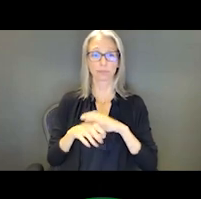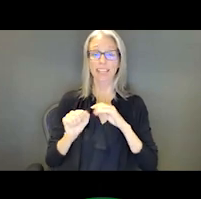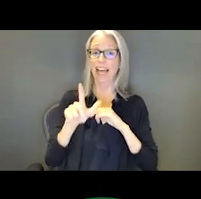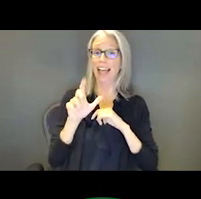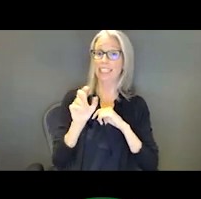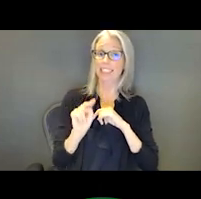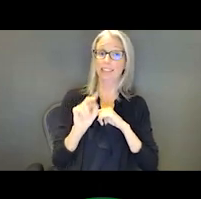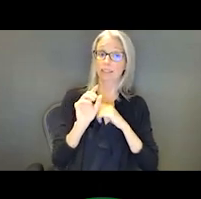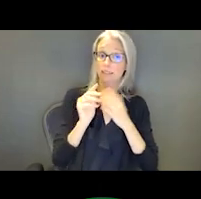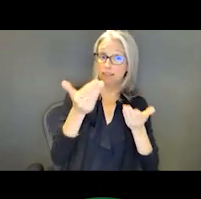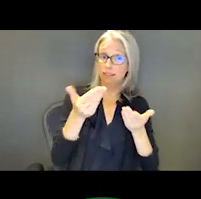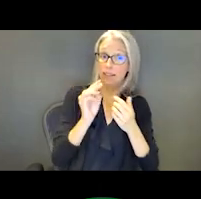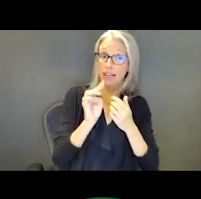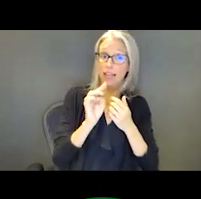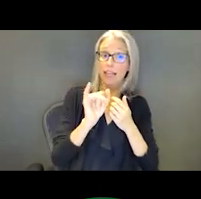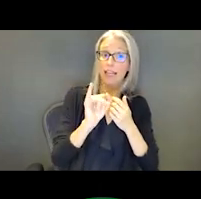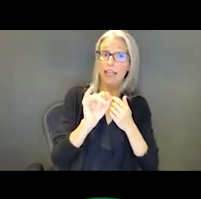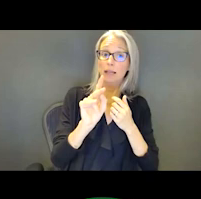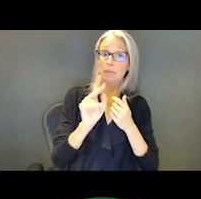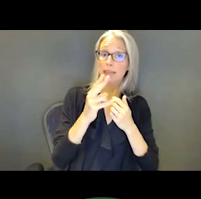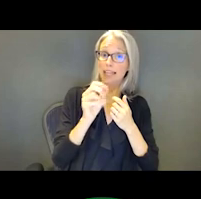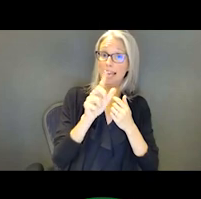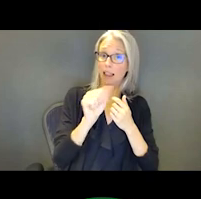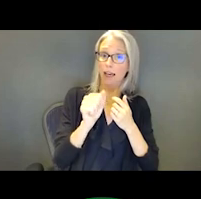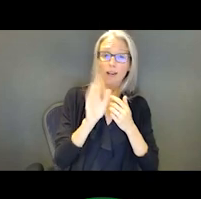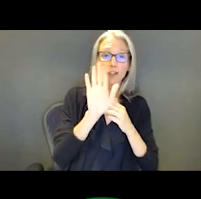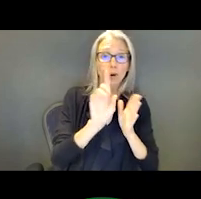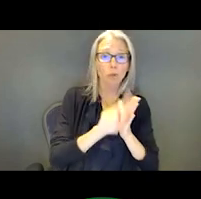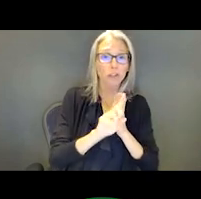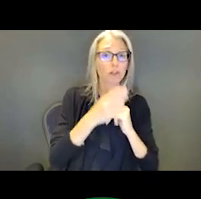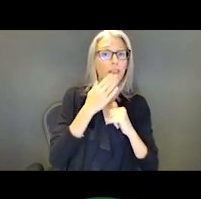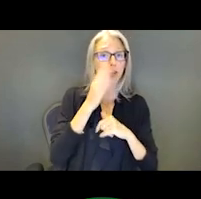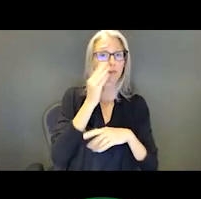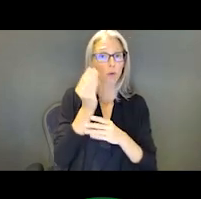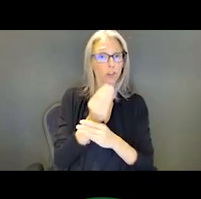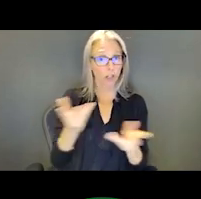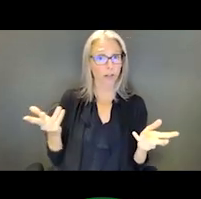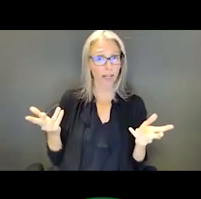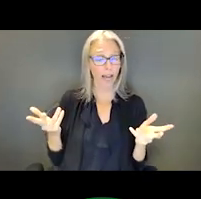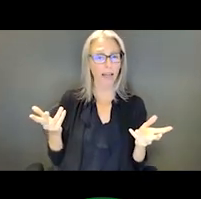best way for us to encourage policy makers and park organizations to use this findings